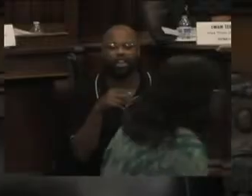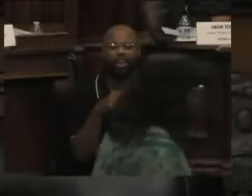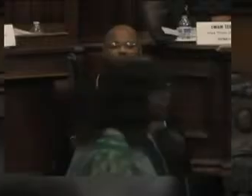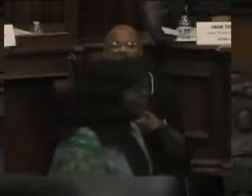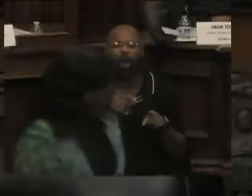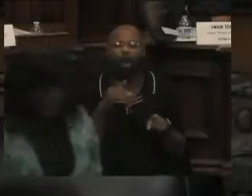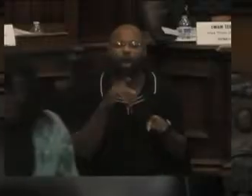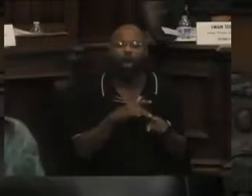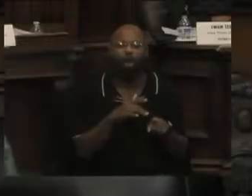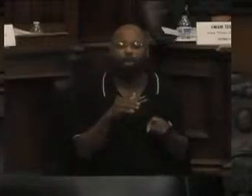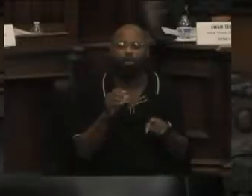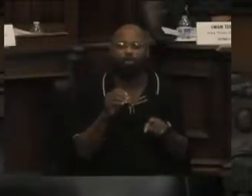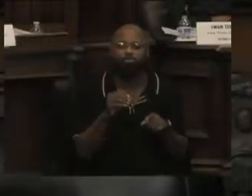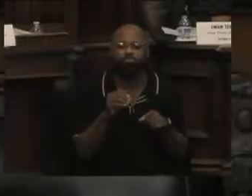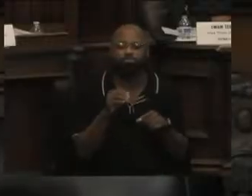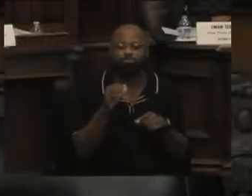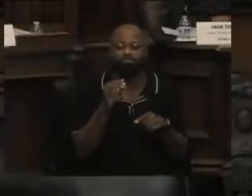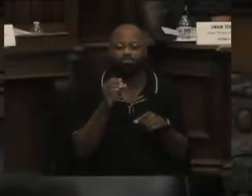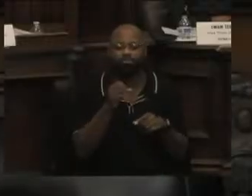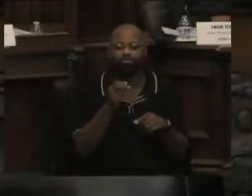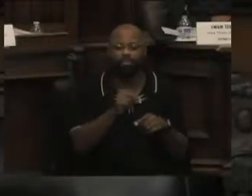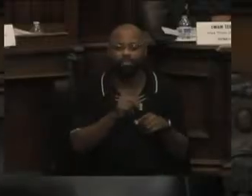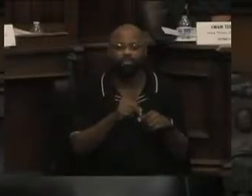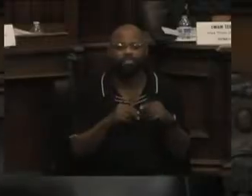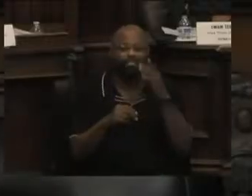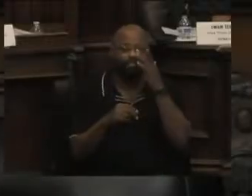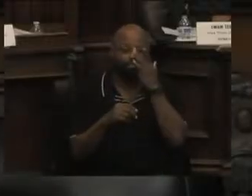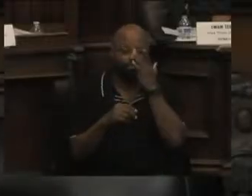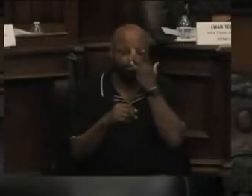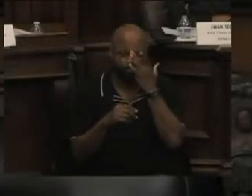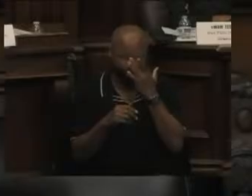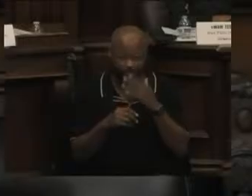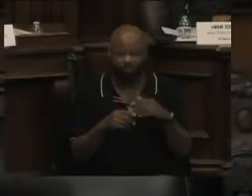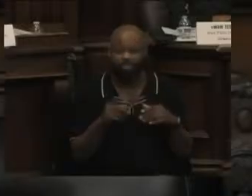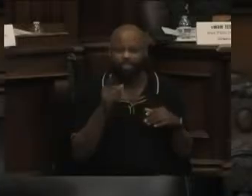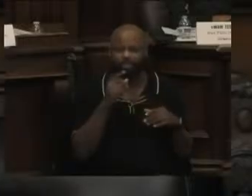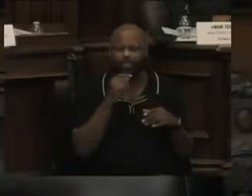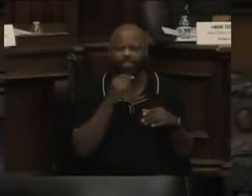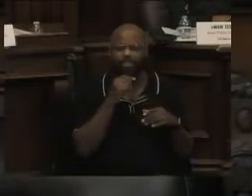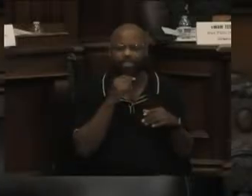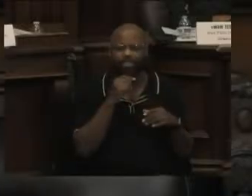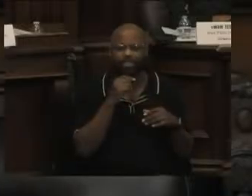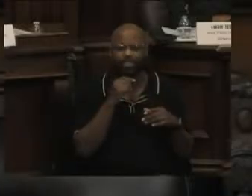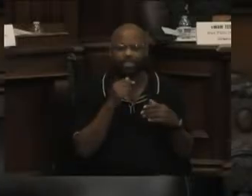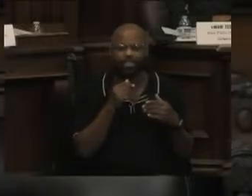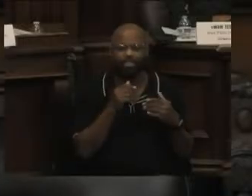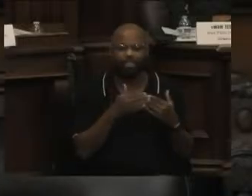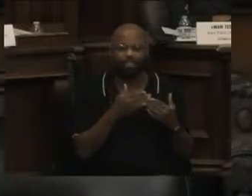that somehow there was a glitch and I didn't have to do that.